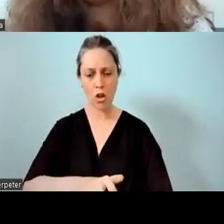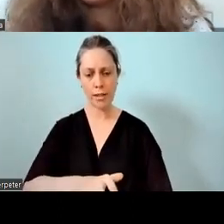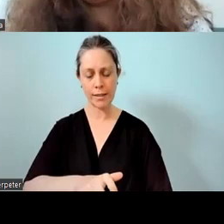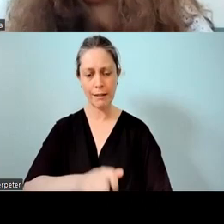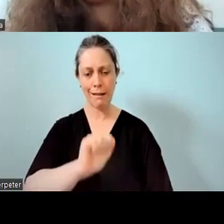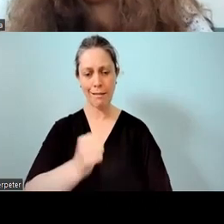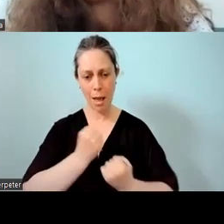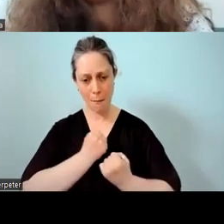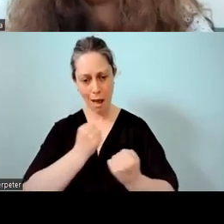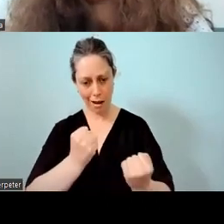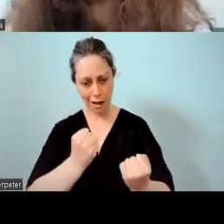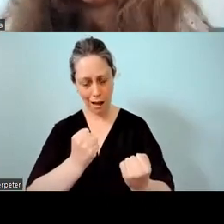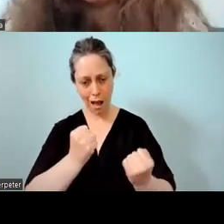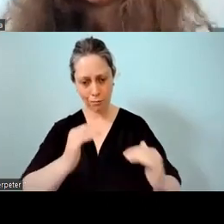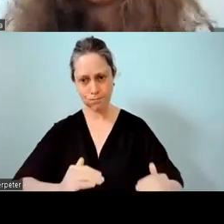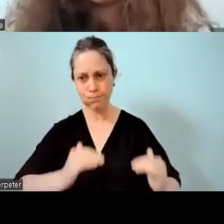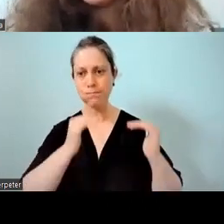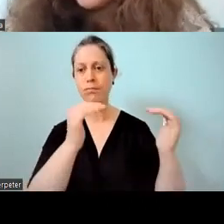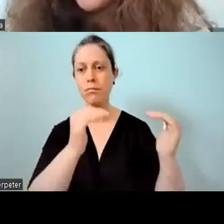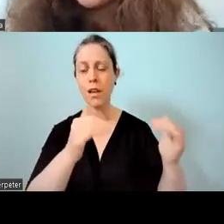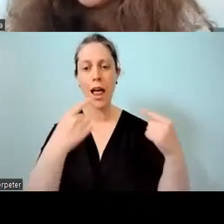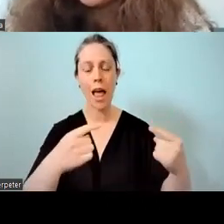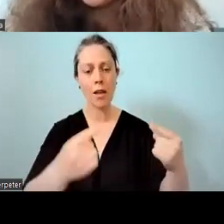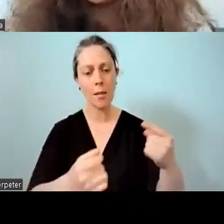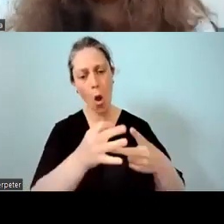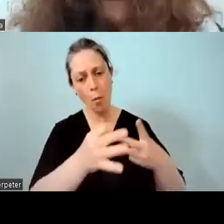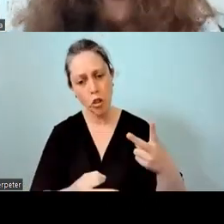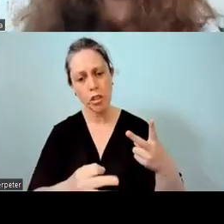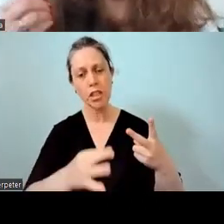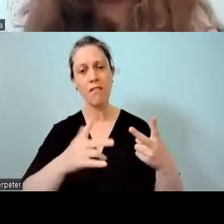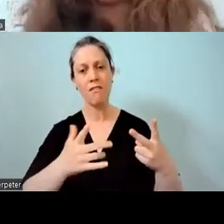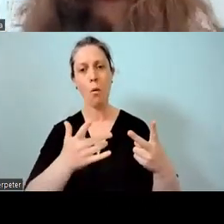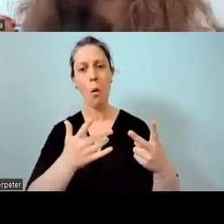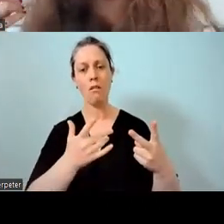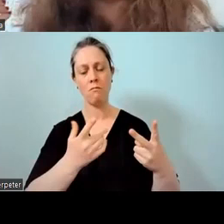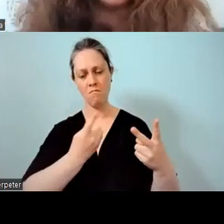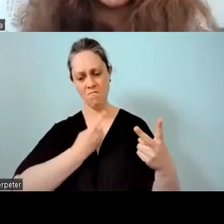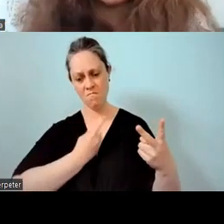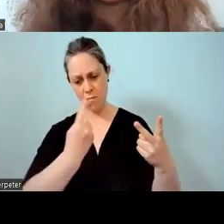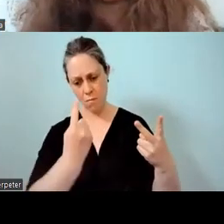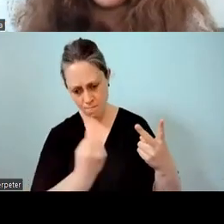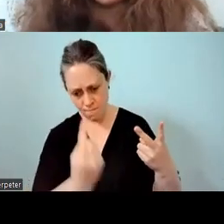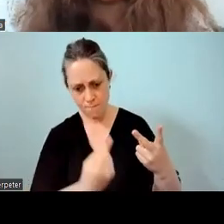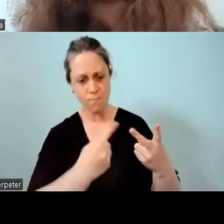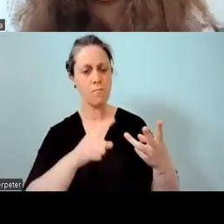allowing them opportunities for self-determination agency. And their voice is heard, acknowledged,